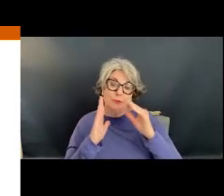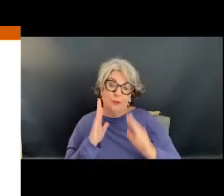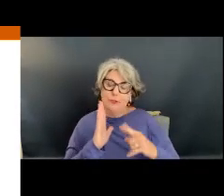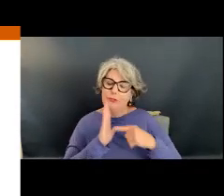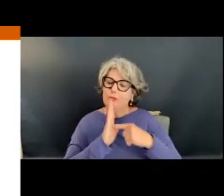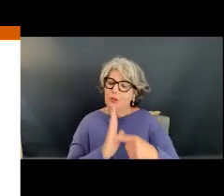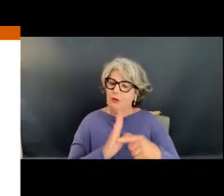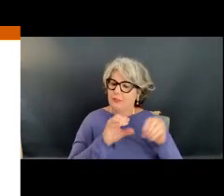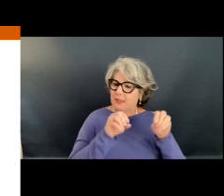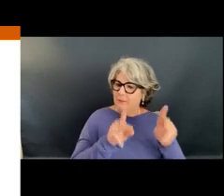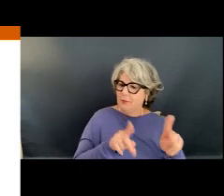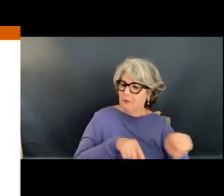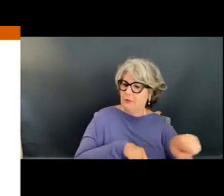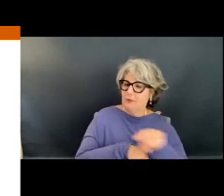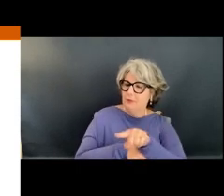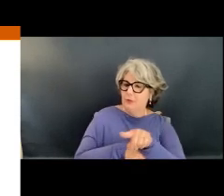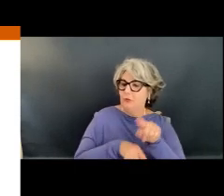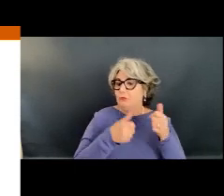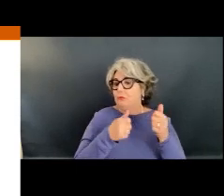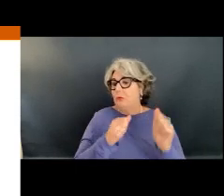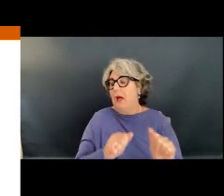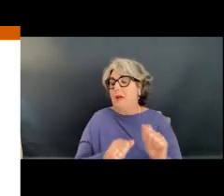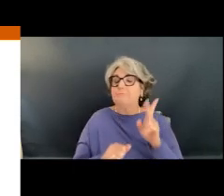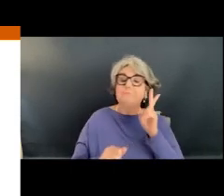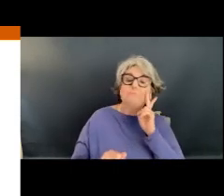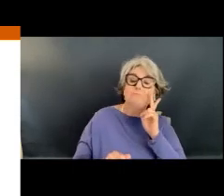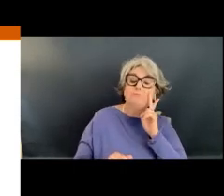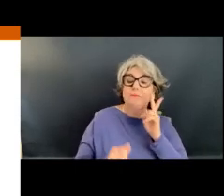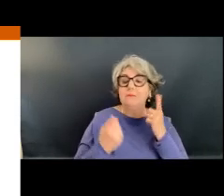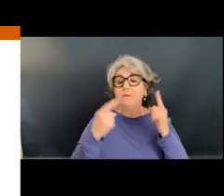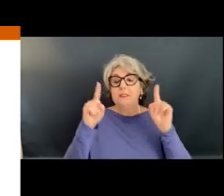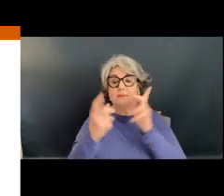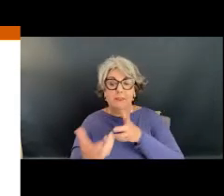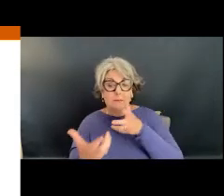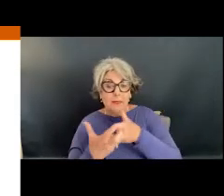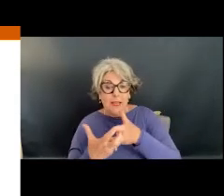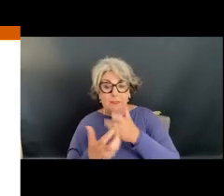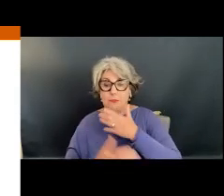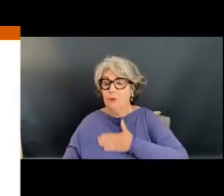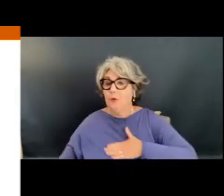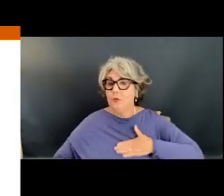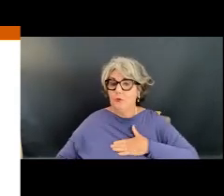their toe into teaching, try it out and see it. If it's something that they enjoy, you can go to the next slide.